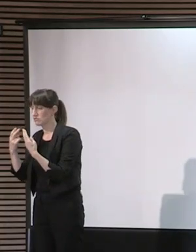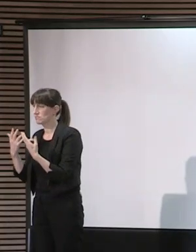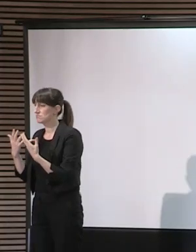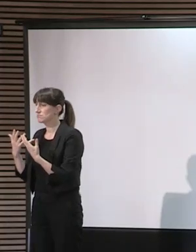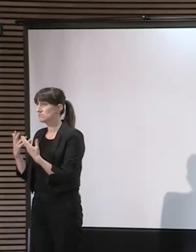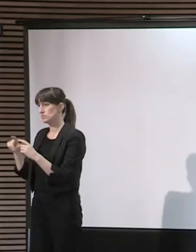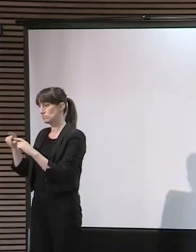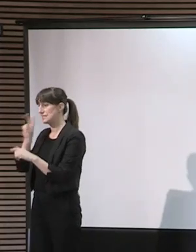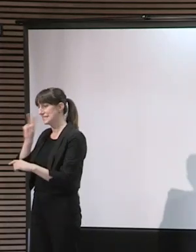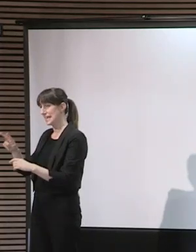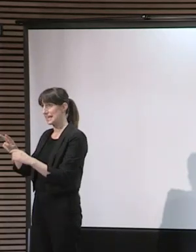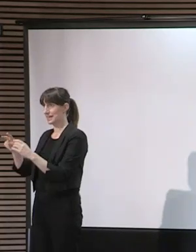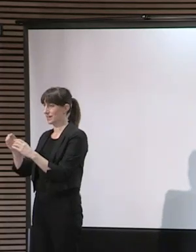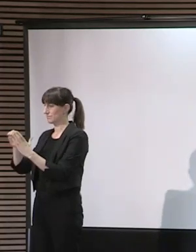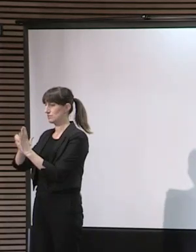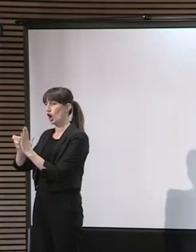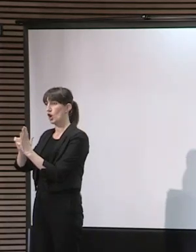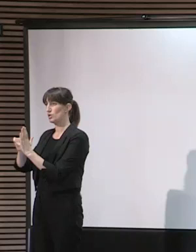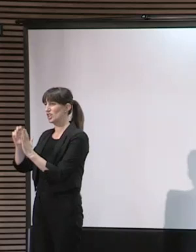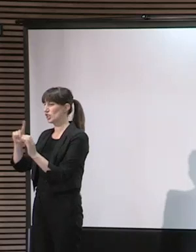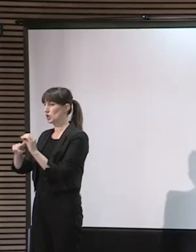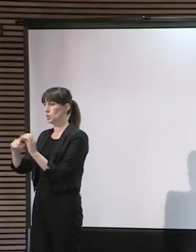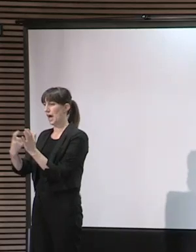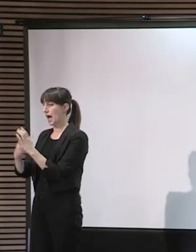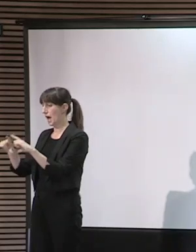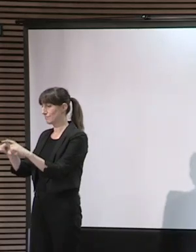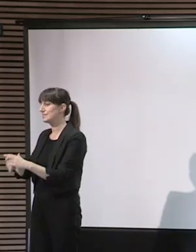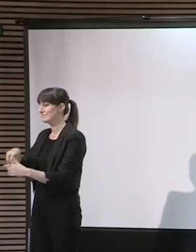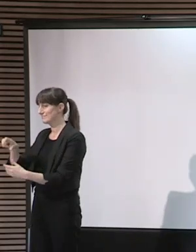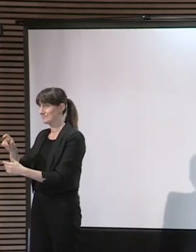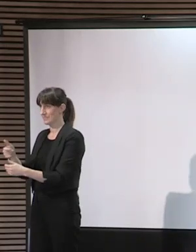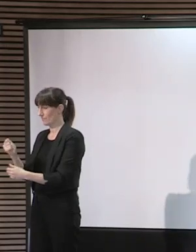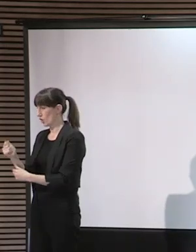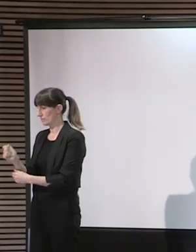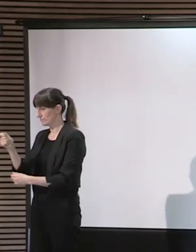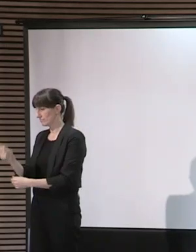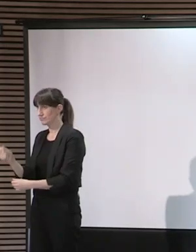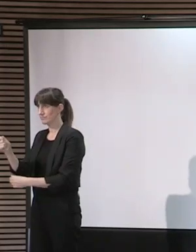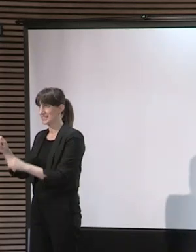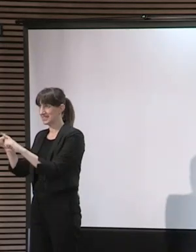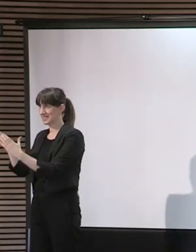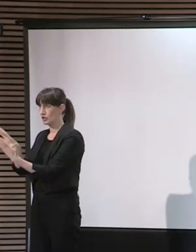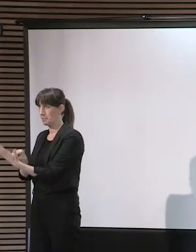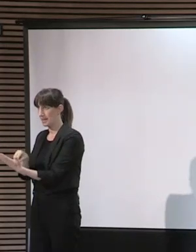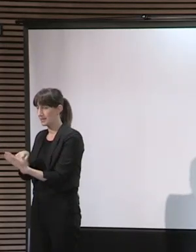go into a hospitality venue, you scan in - we want the